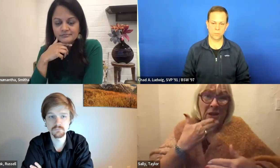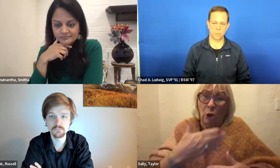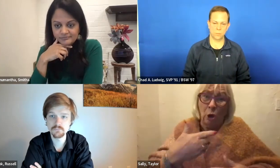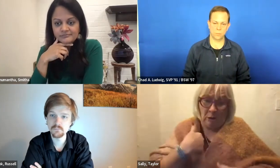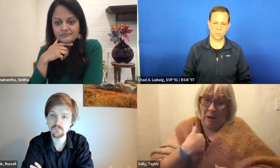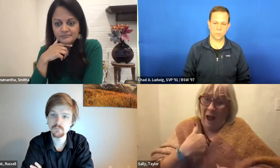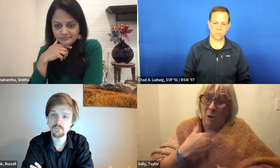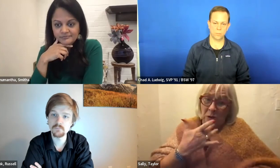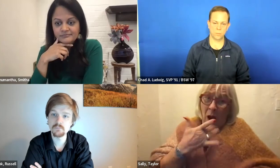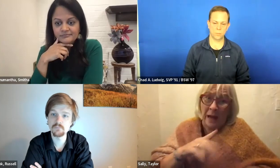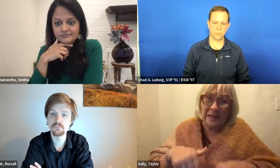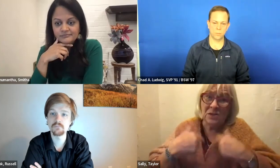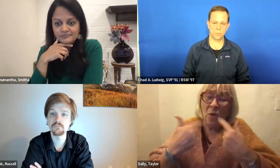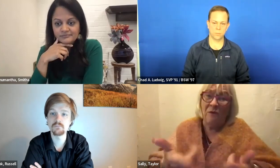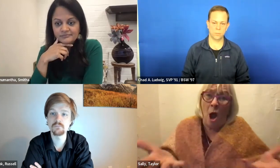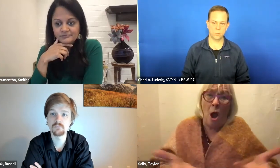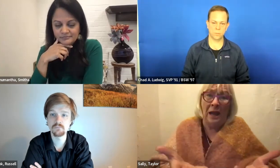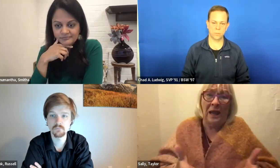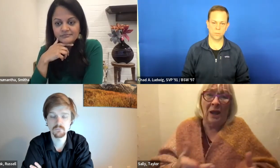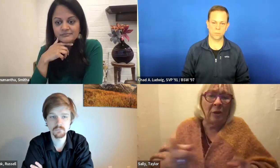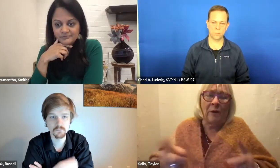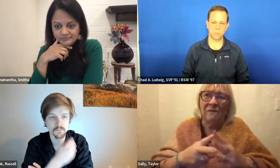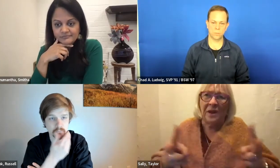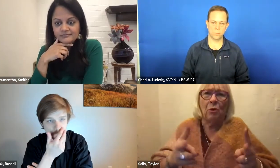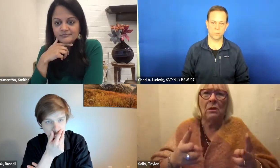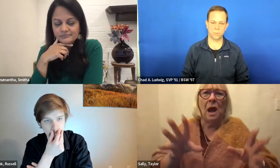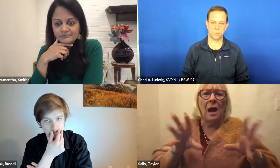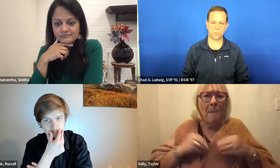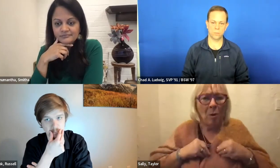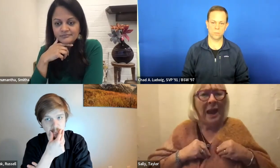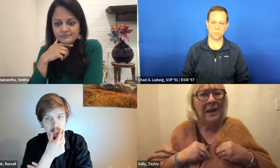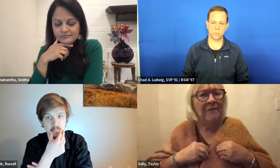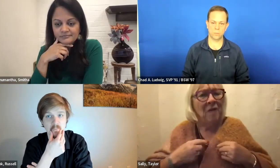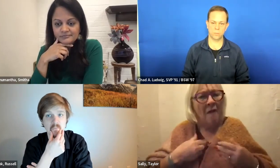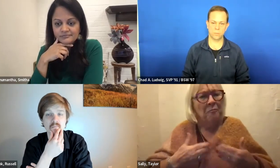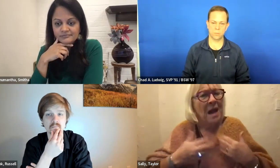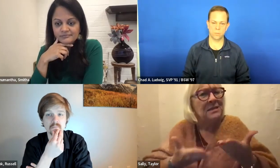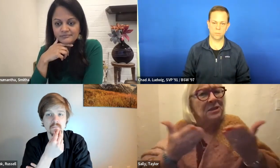for other health care workers that we worked with. Again, being here, I've been very lucky.